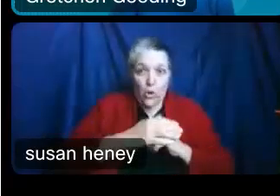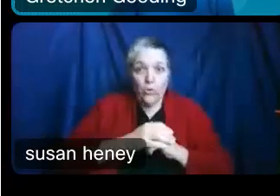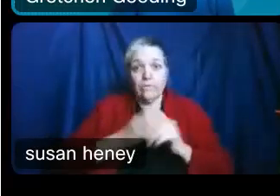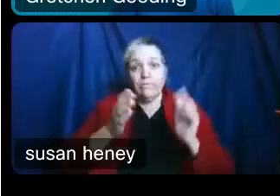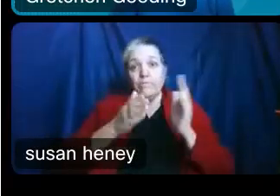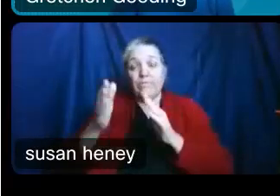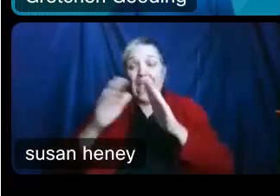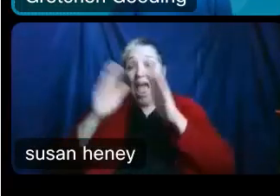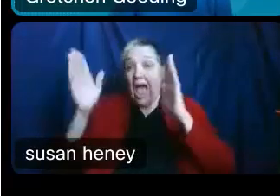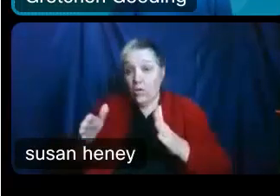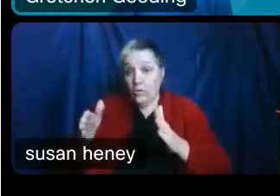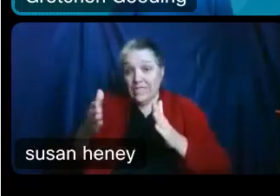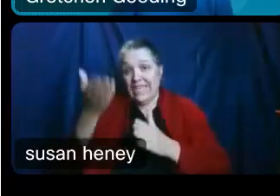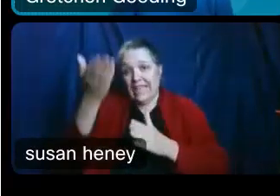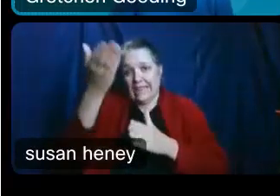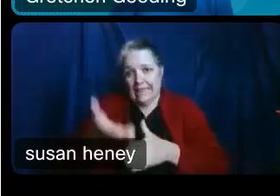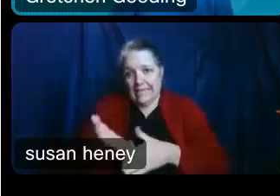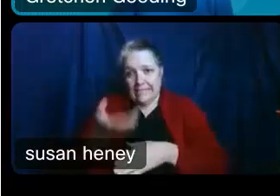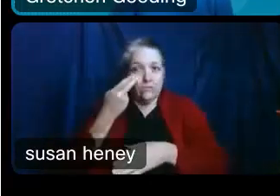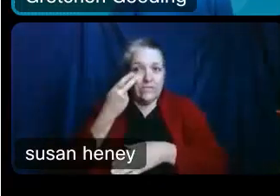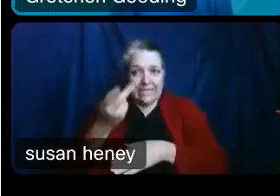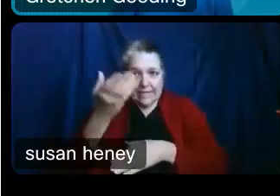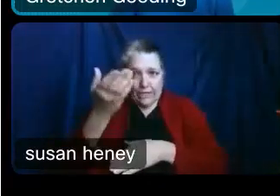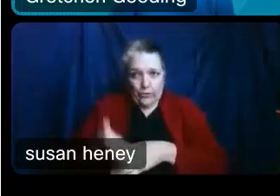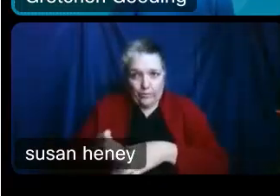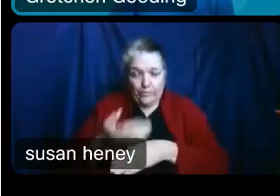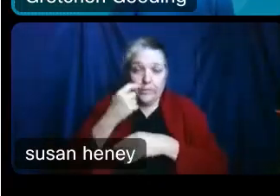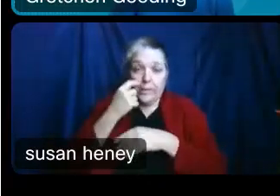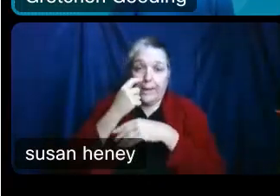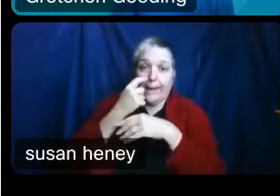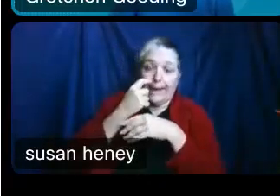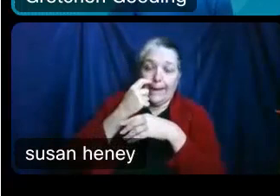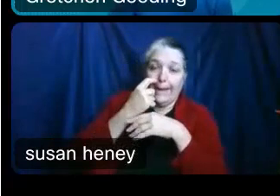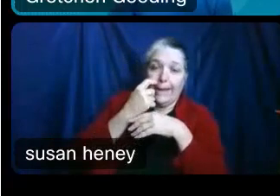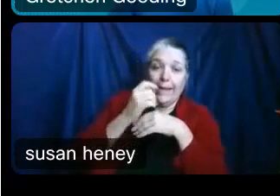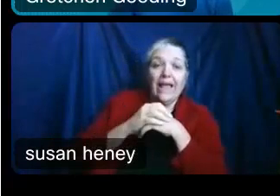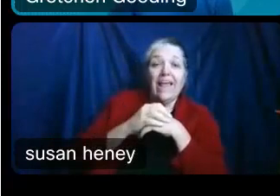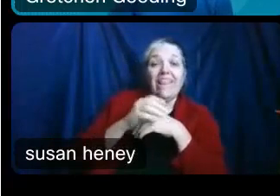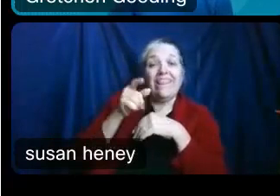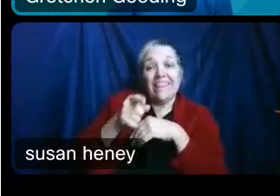housing costs and vehicles available. These topics are used to produce more than 1,000